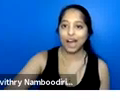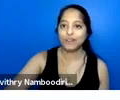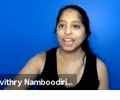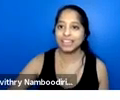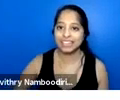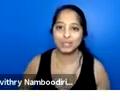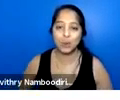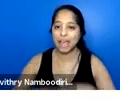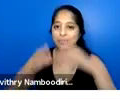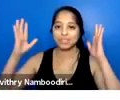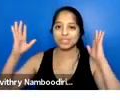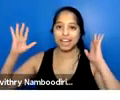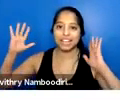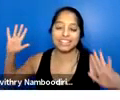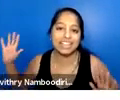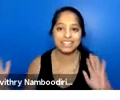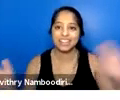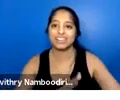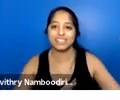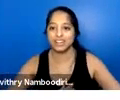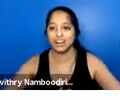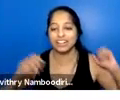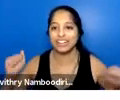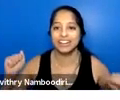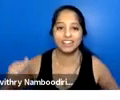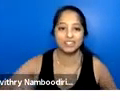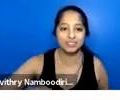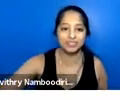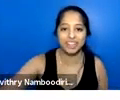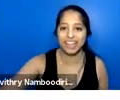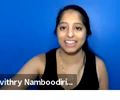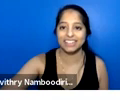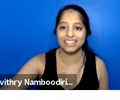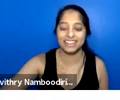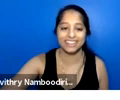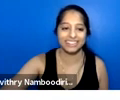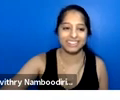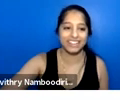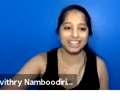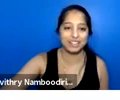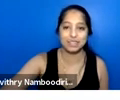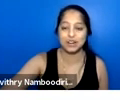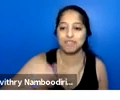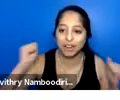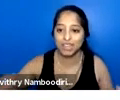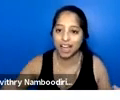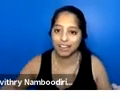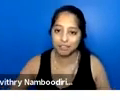Savithry Namboodiripad: alright so i will let natalia start and this is our final talk of the